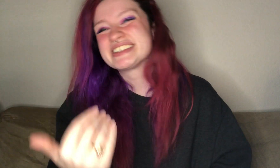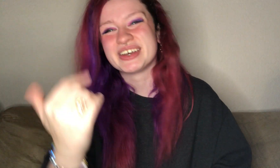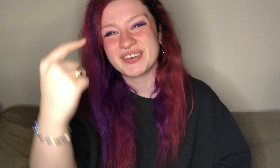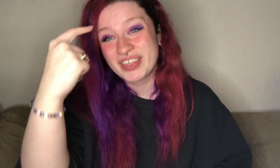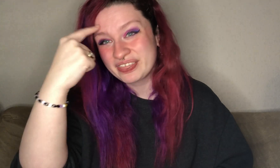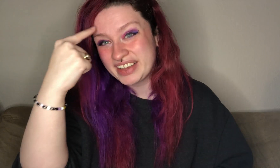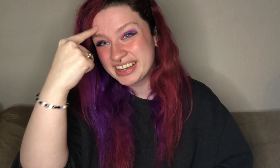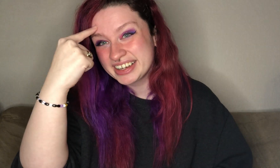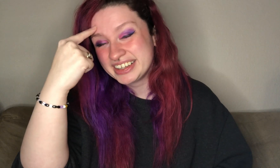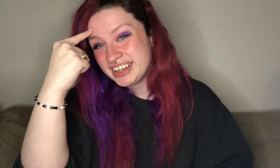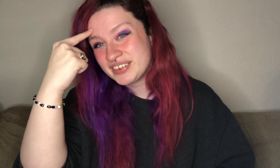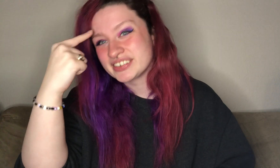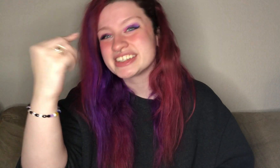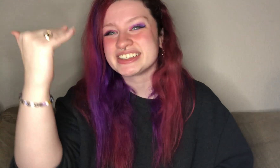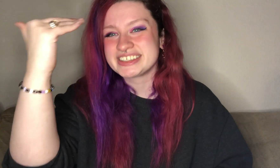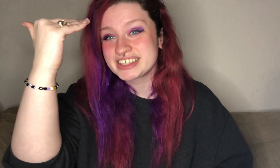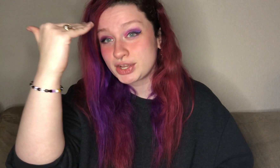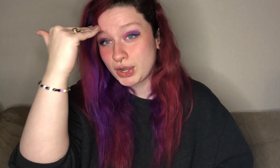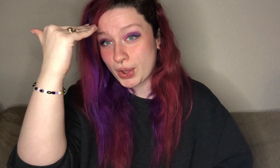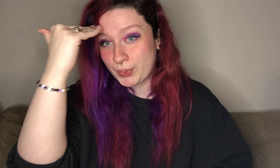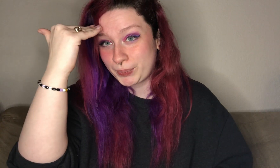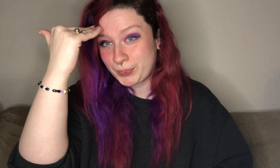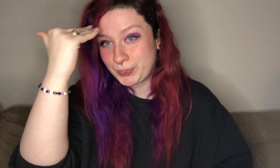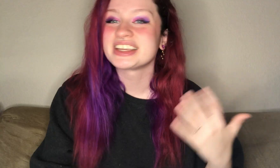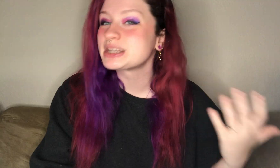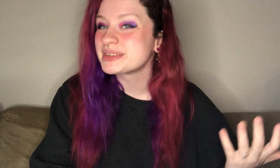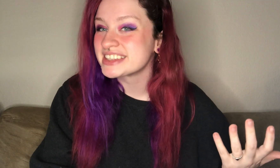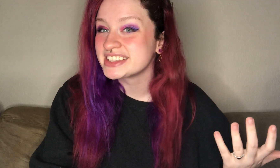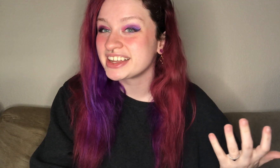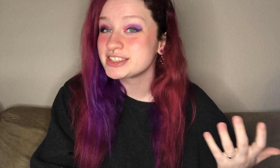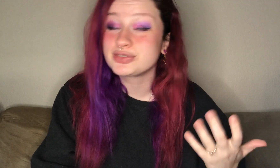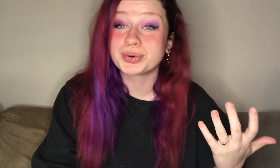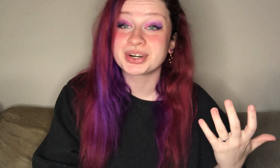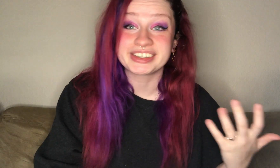so think versus know next up is the signs for